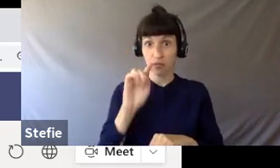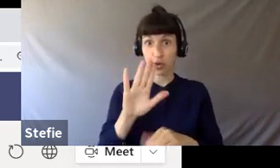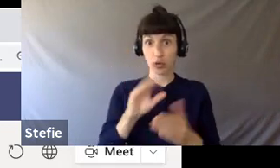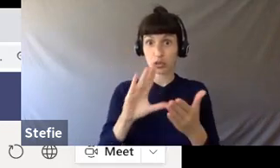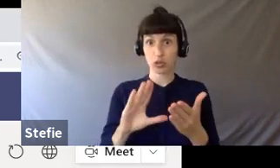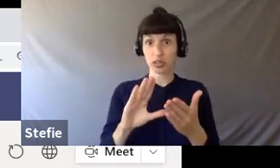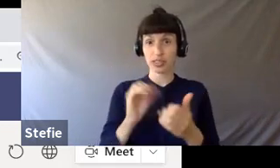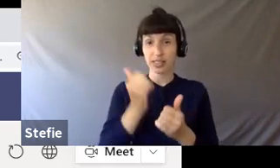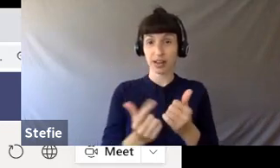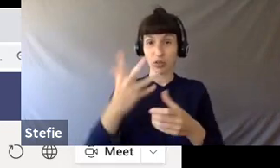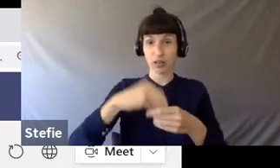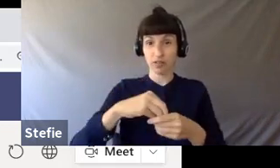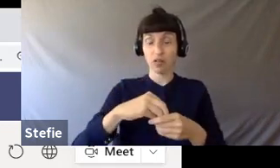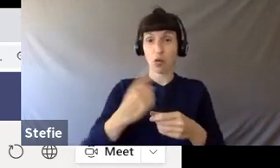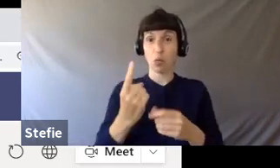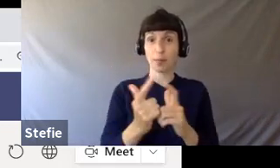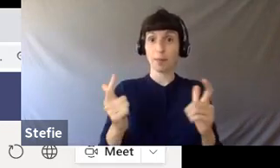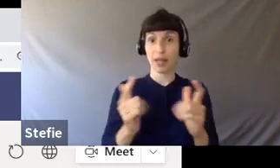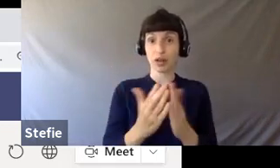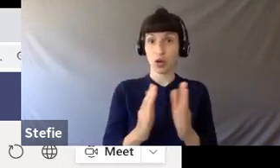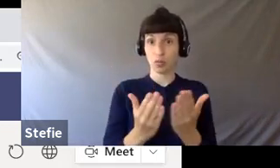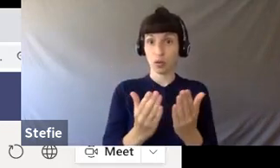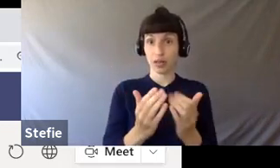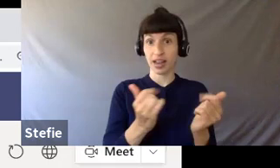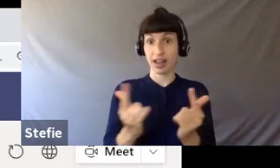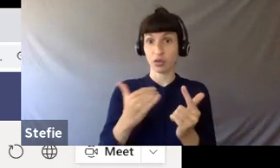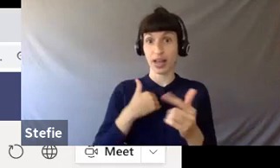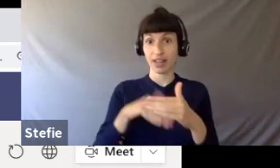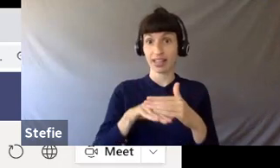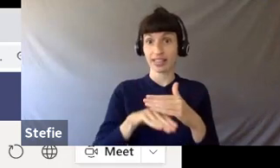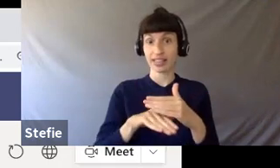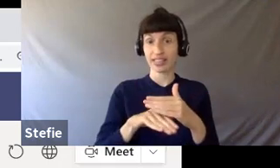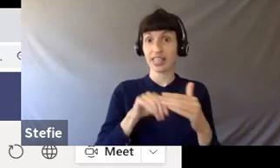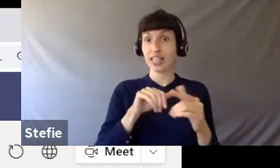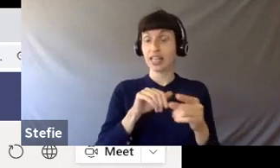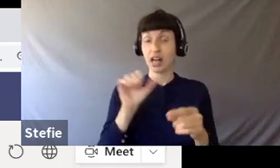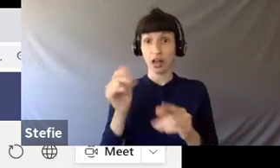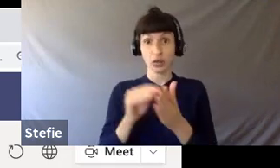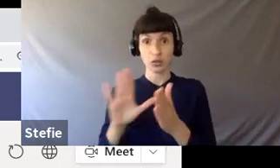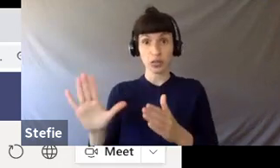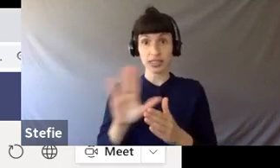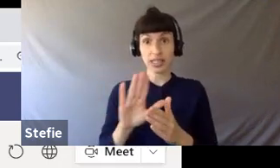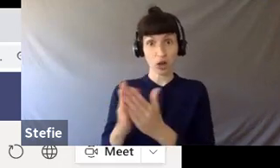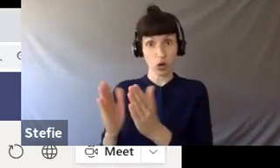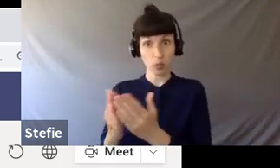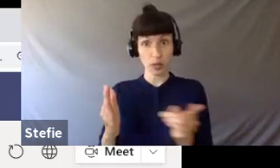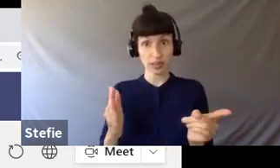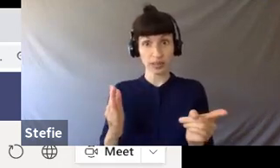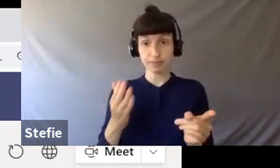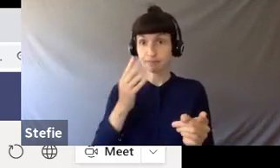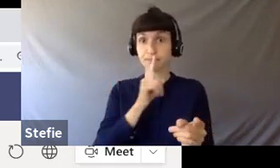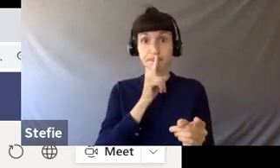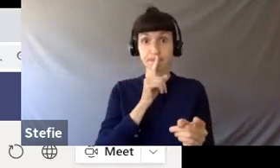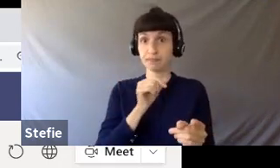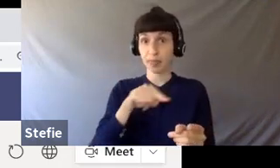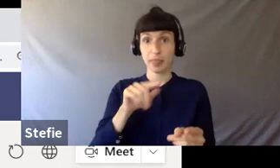OneNote class notebook sets up a tab for each of the students